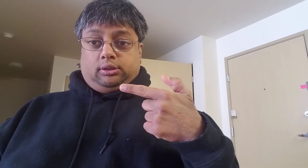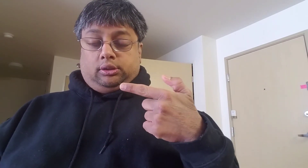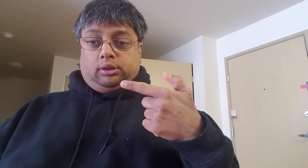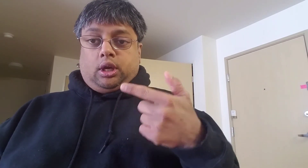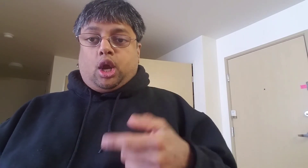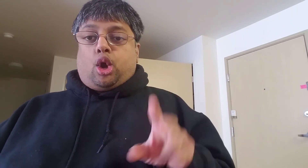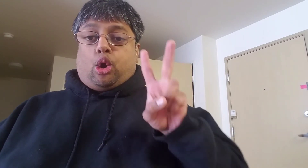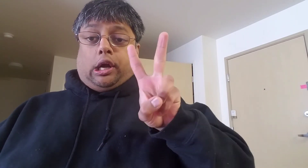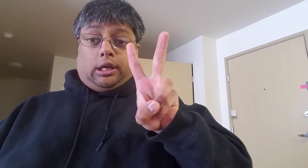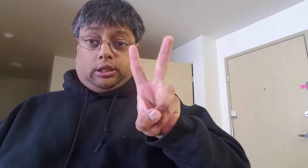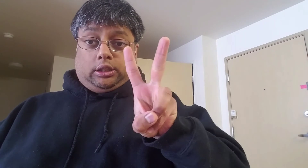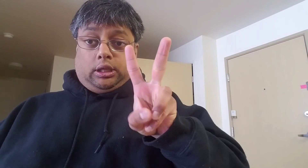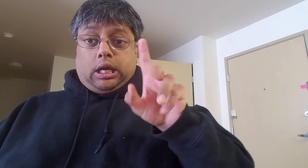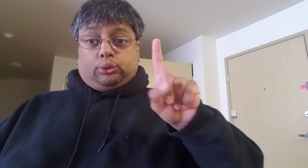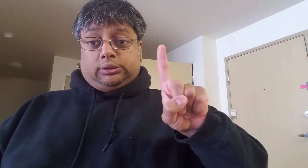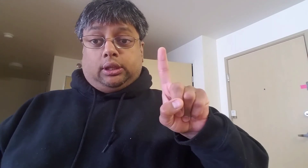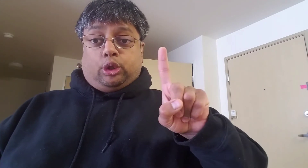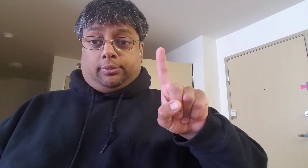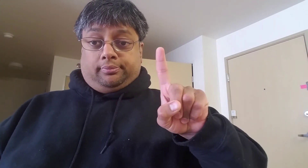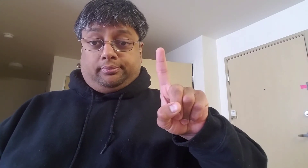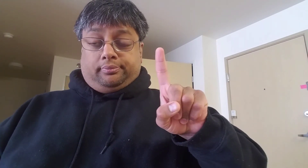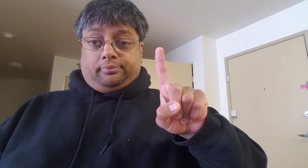Or "Two" plus "one"